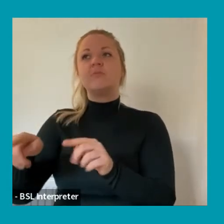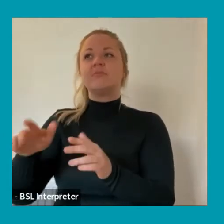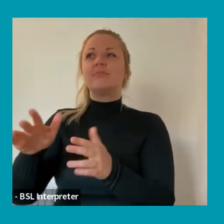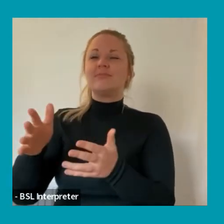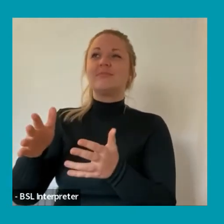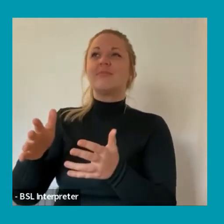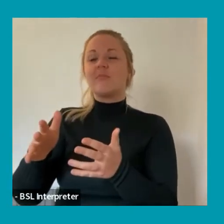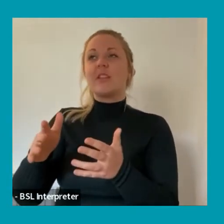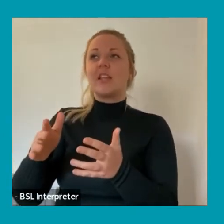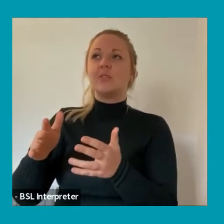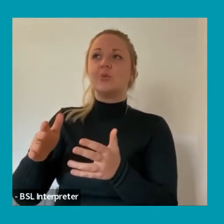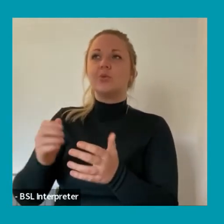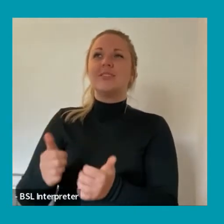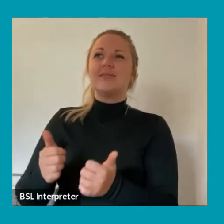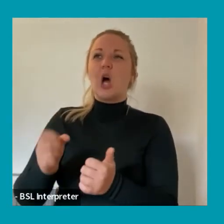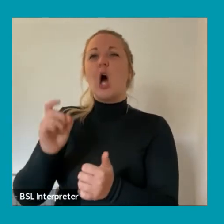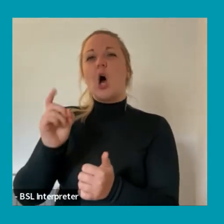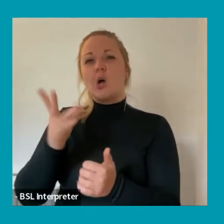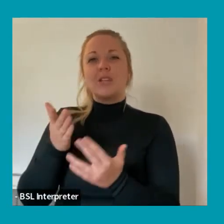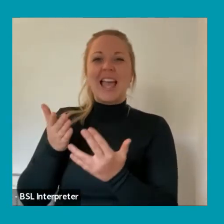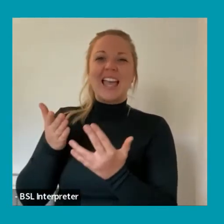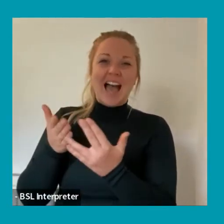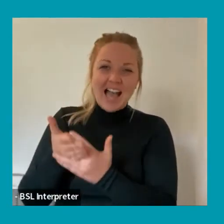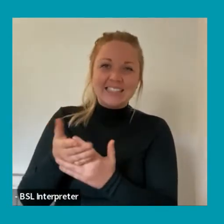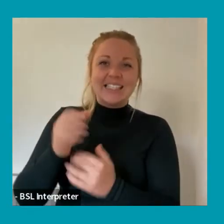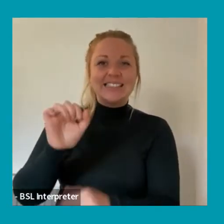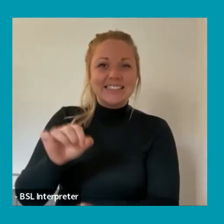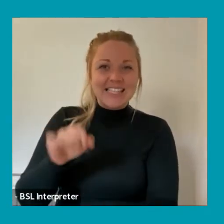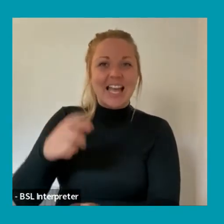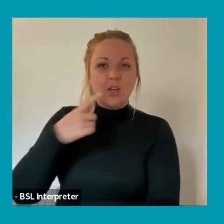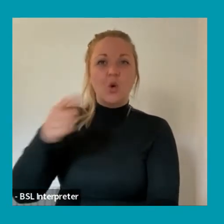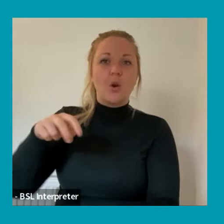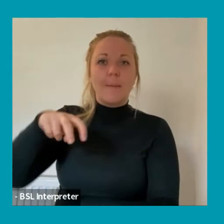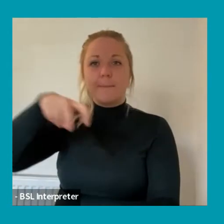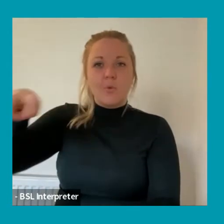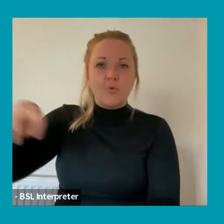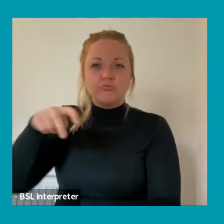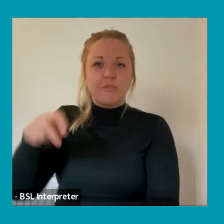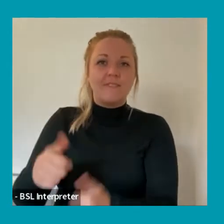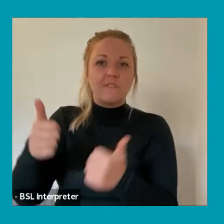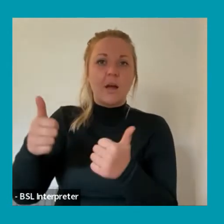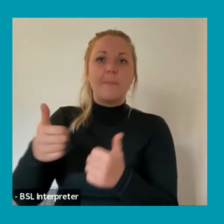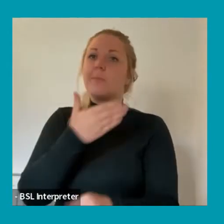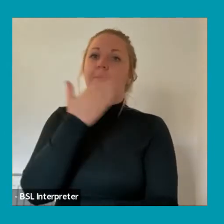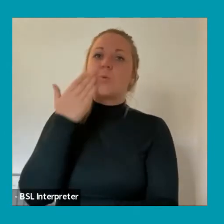There was no access to a plug socket to charge the mobility scooter up overnight.